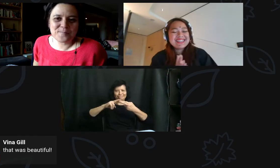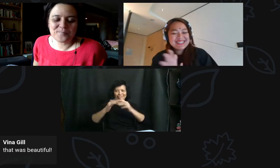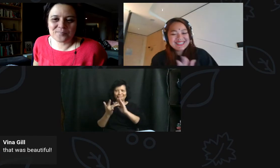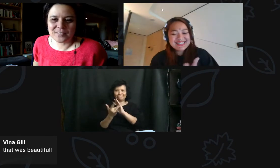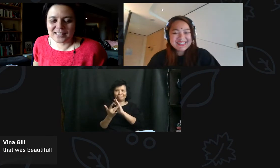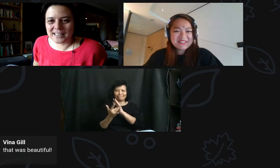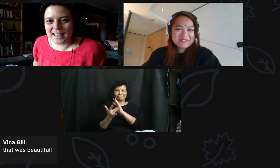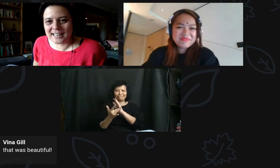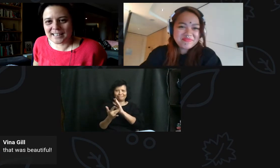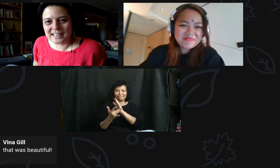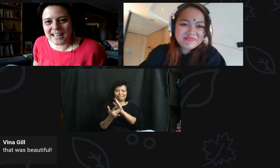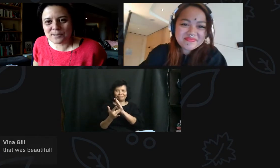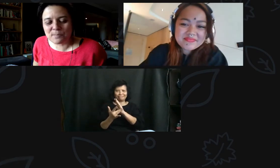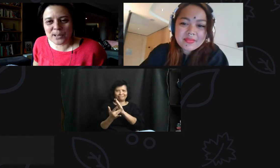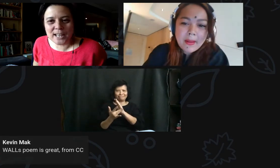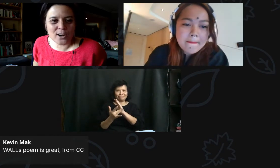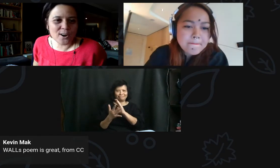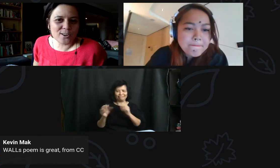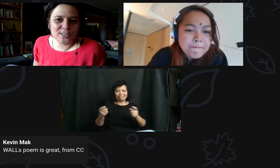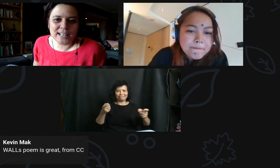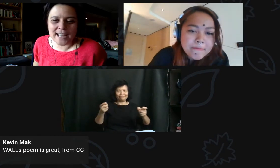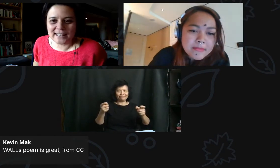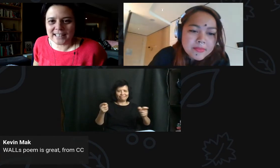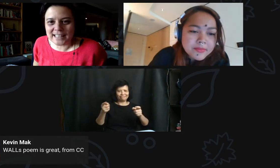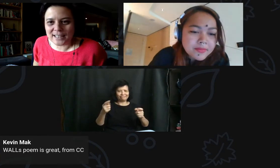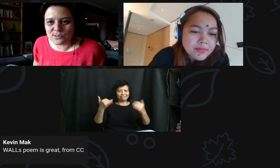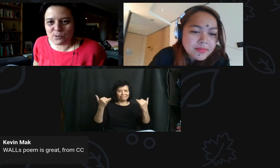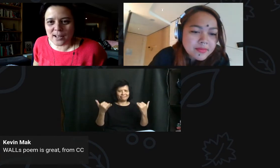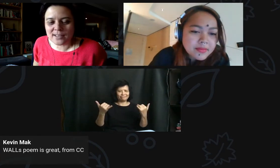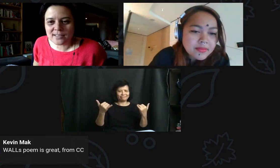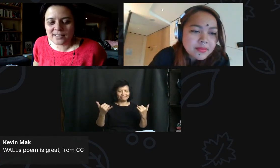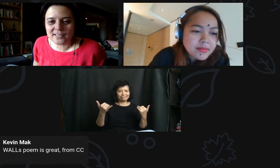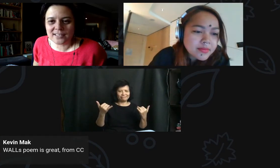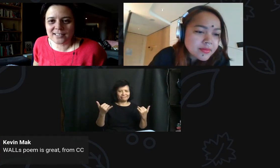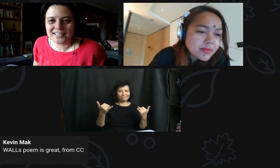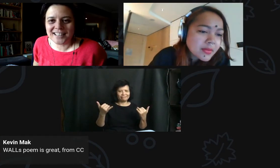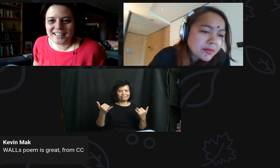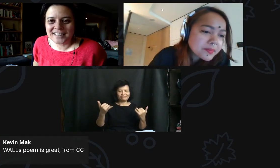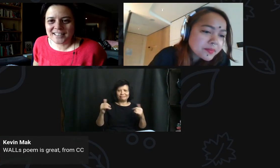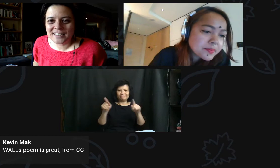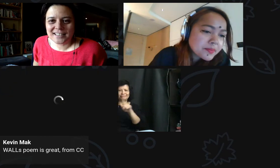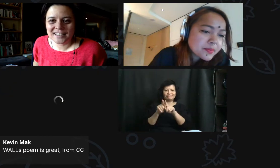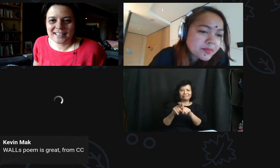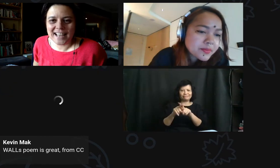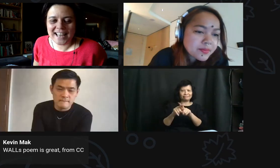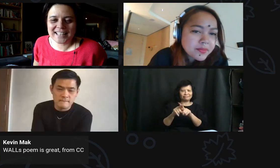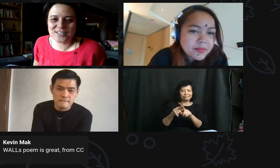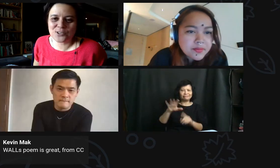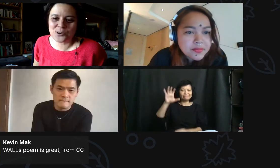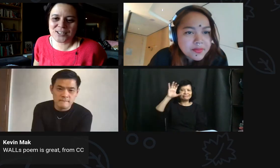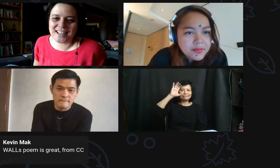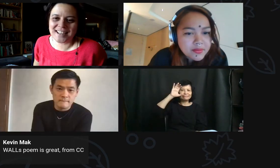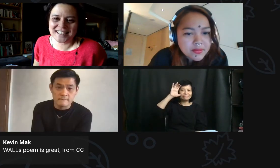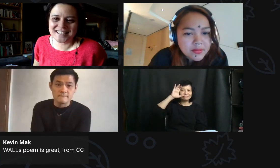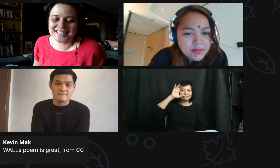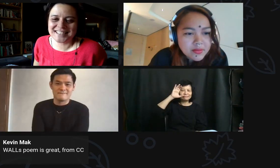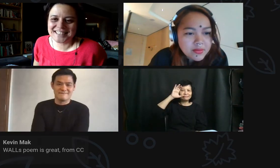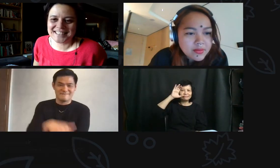Yes. Can, let's bring on Anthony as well? And of course, Ana.